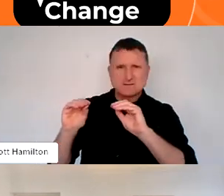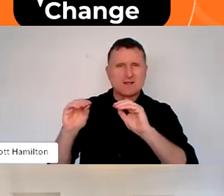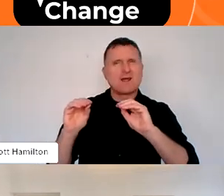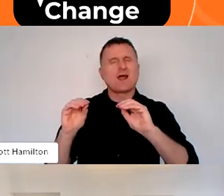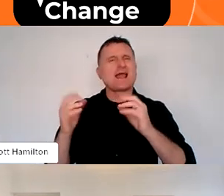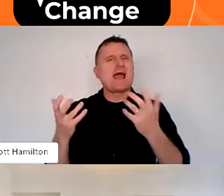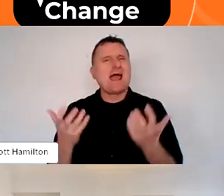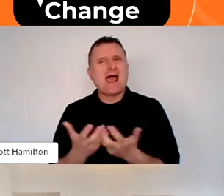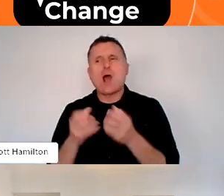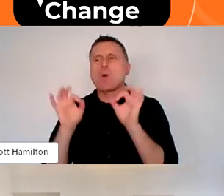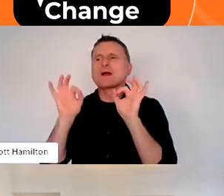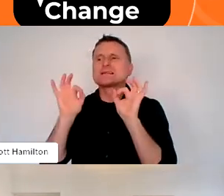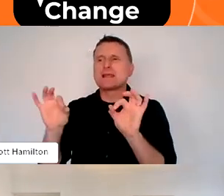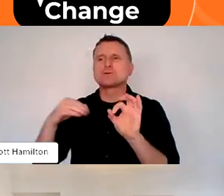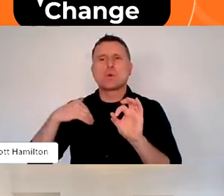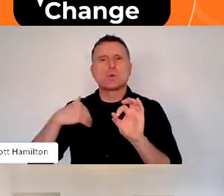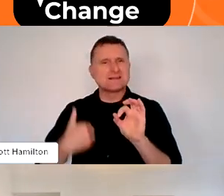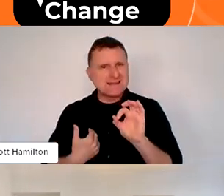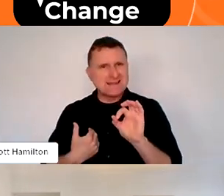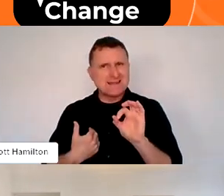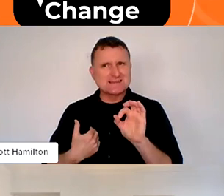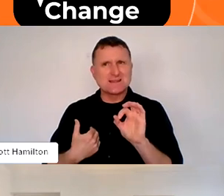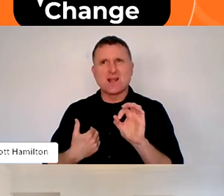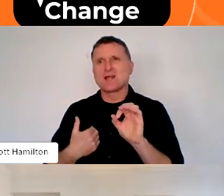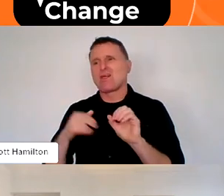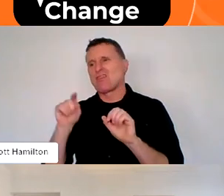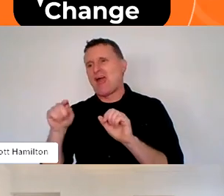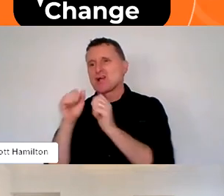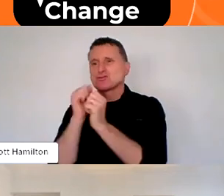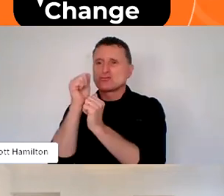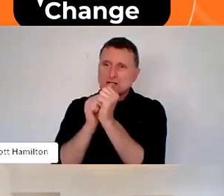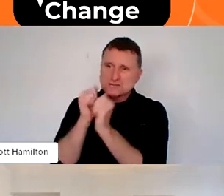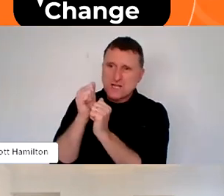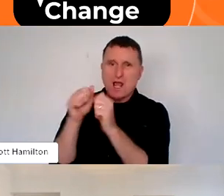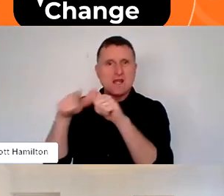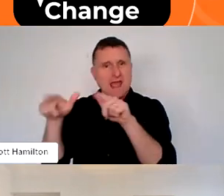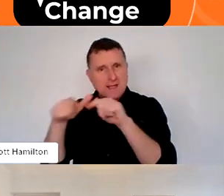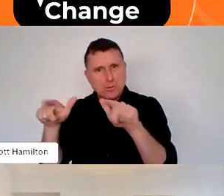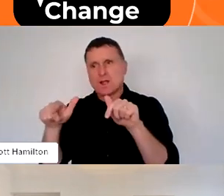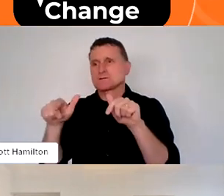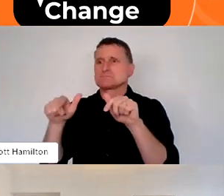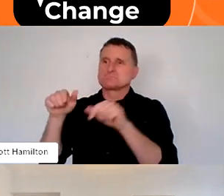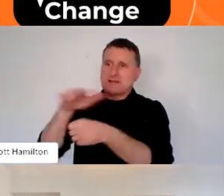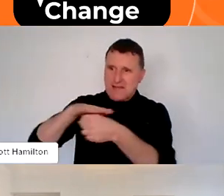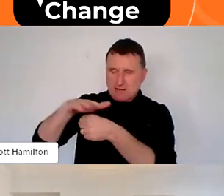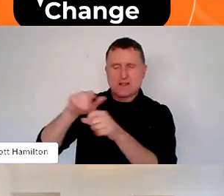in terms of its structures, policy, practices and language; learning